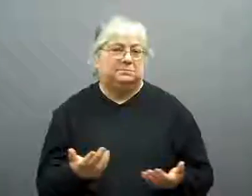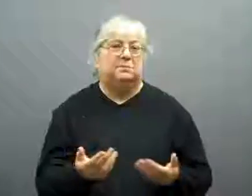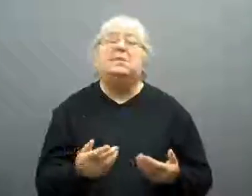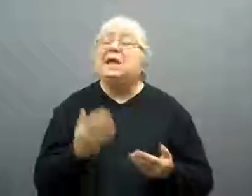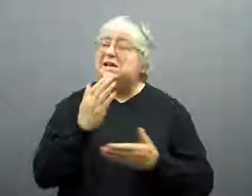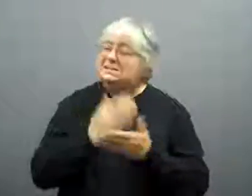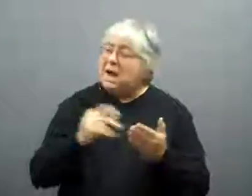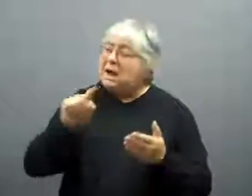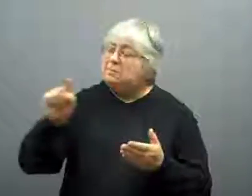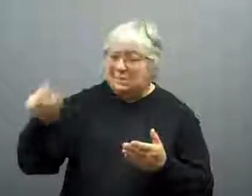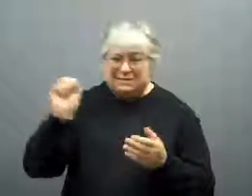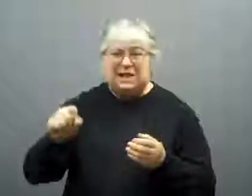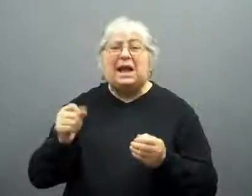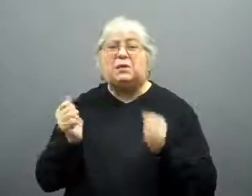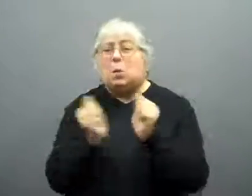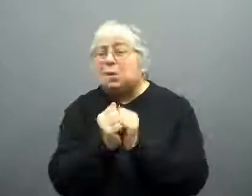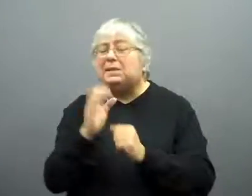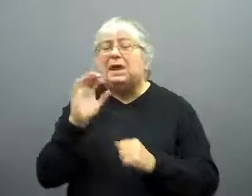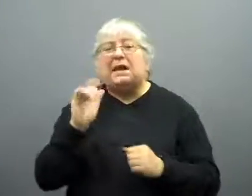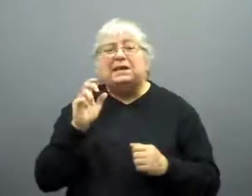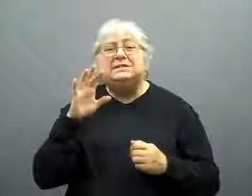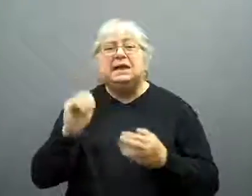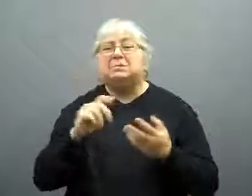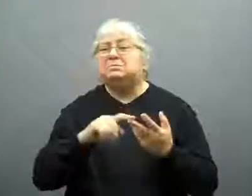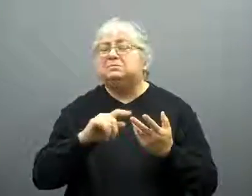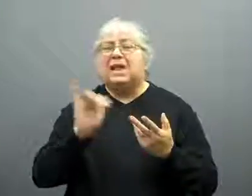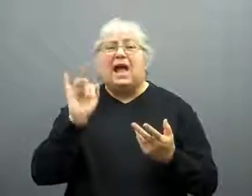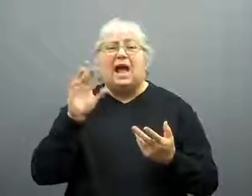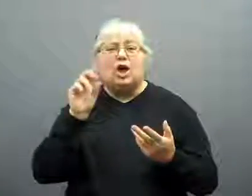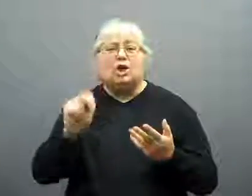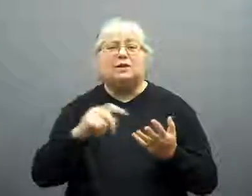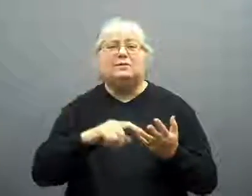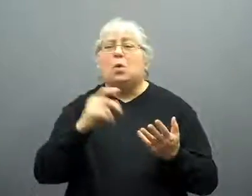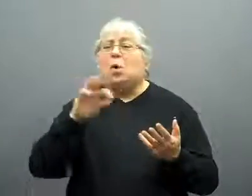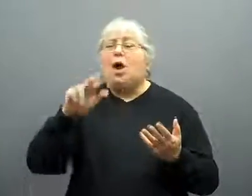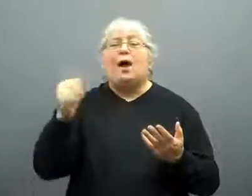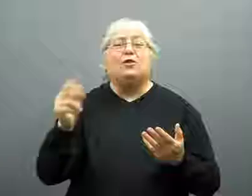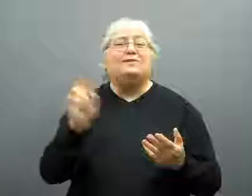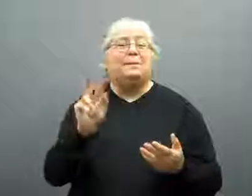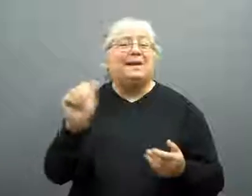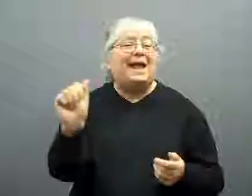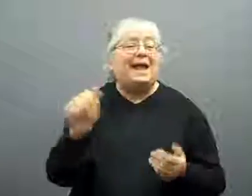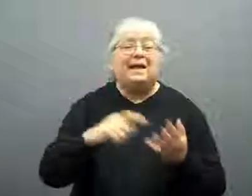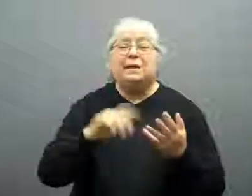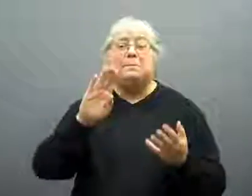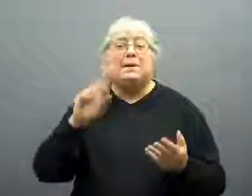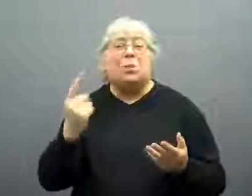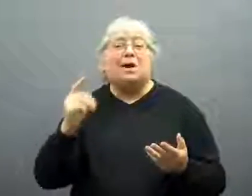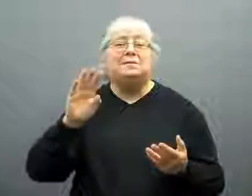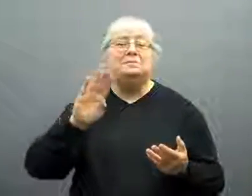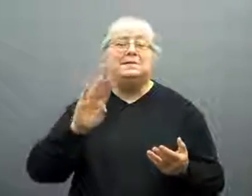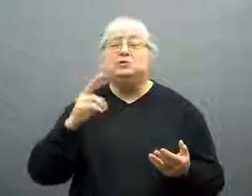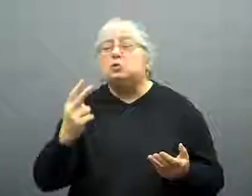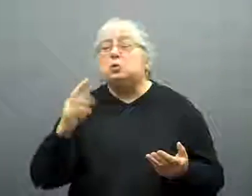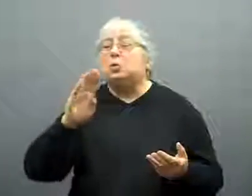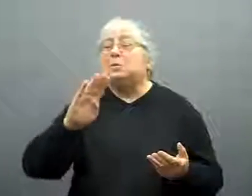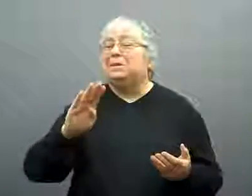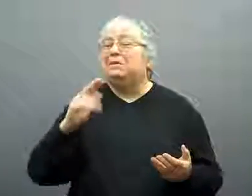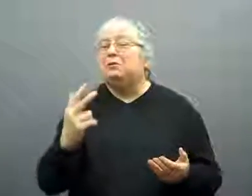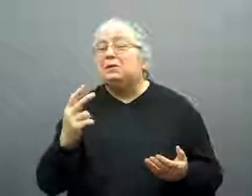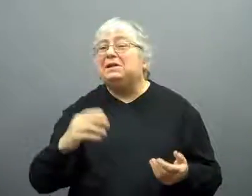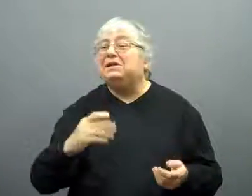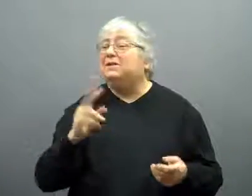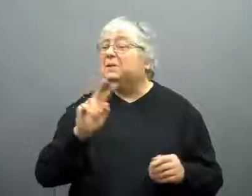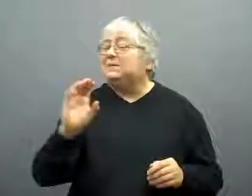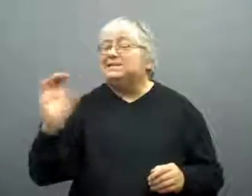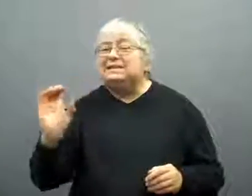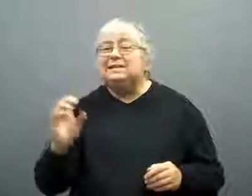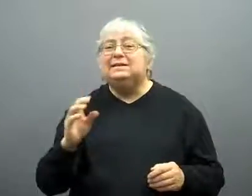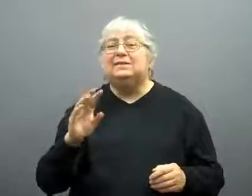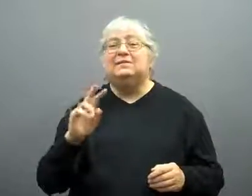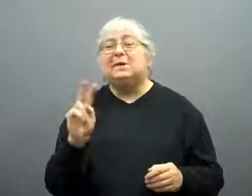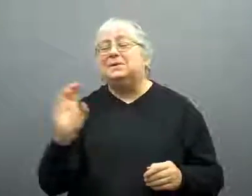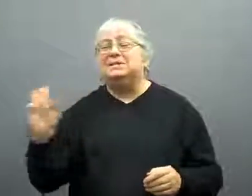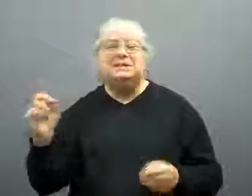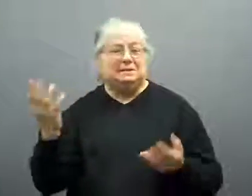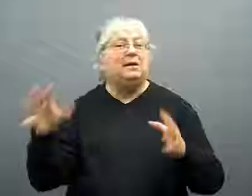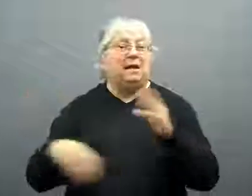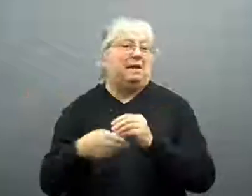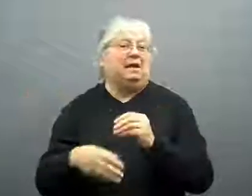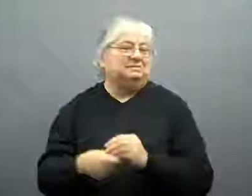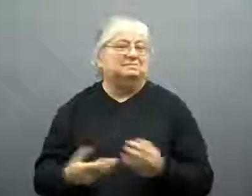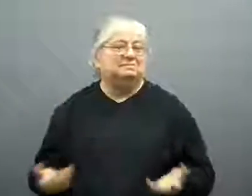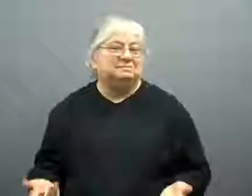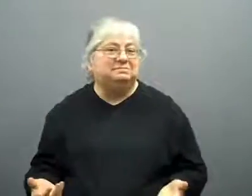Some are fortified with calcium, iron, Vitamins A, B1, B2, B3, C and D.